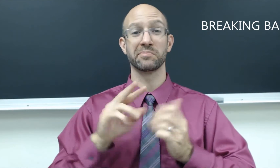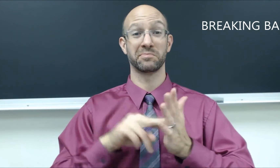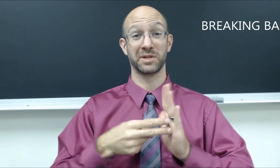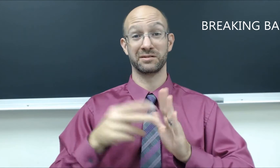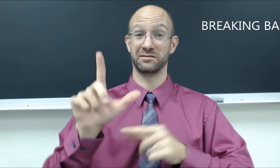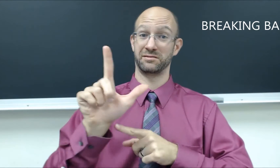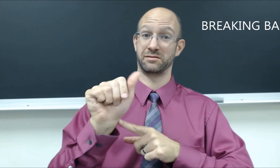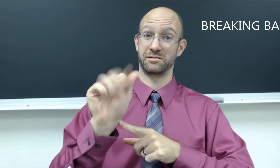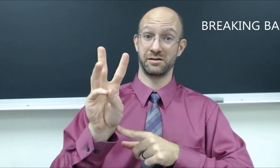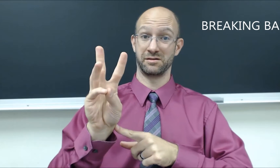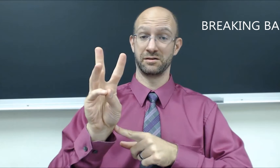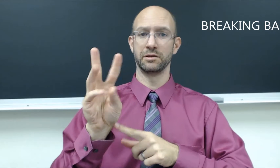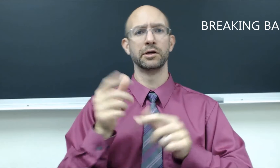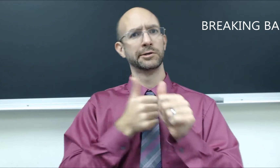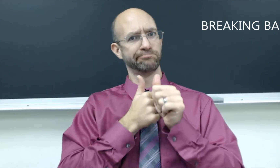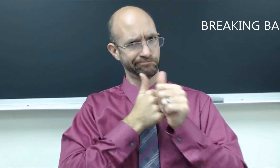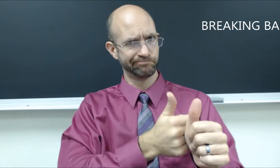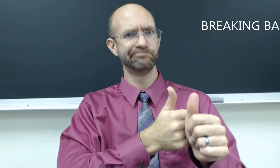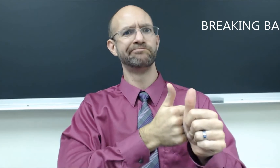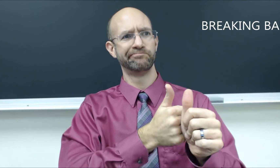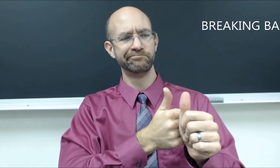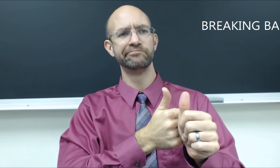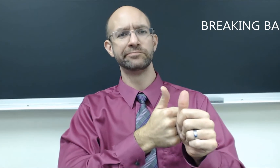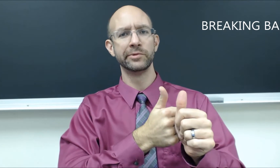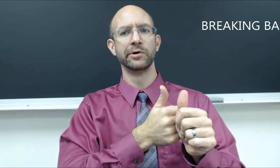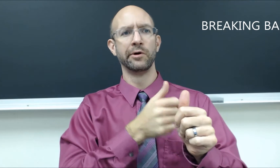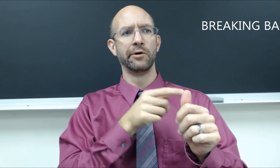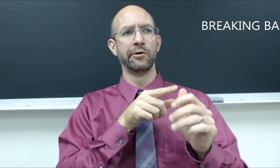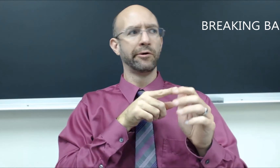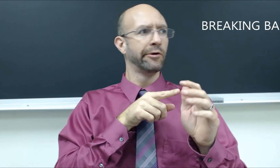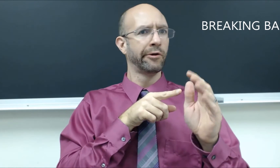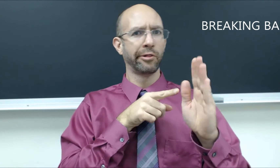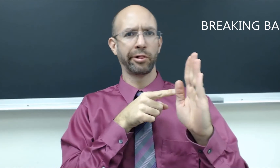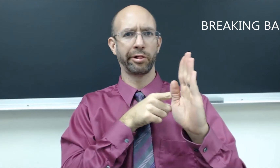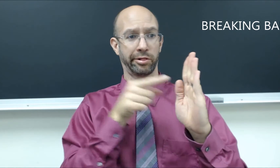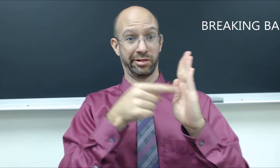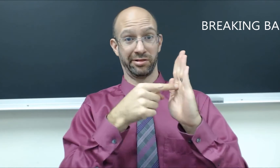It meant that someone who previously have been a law-abiding citizen, but then skirted the edge of the law.